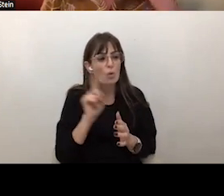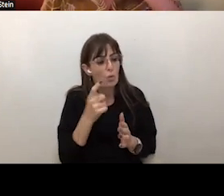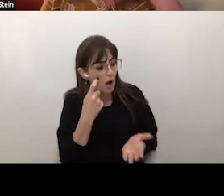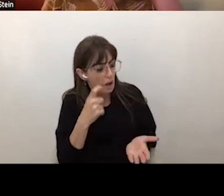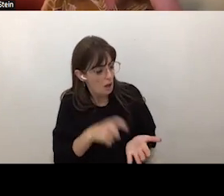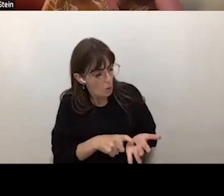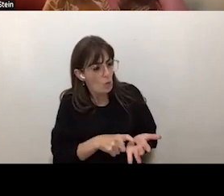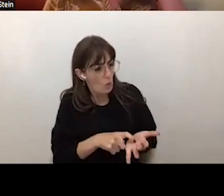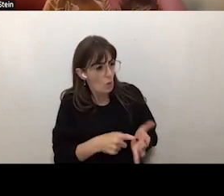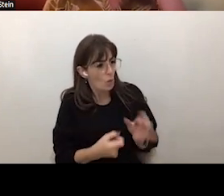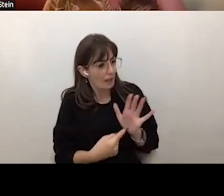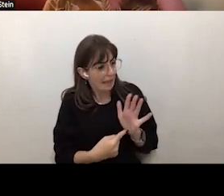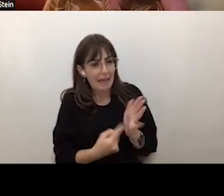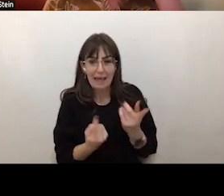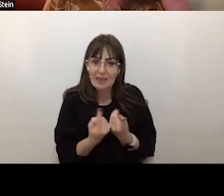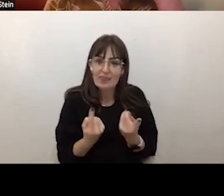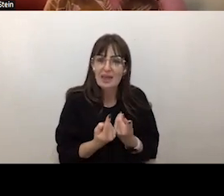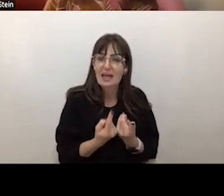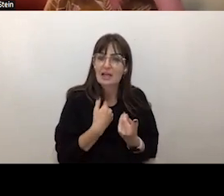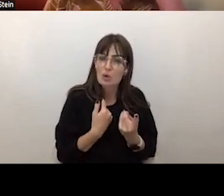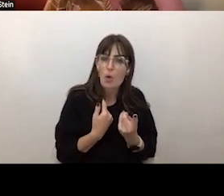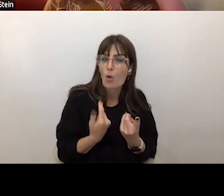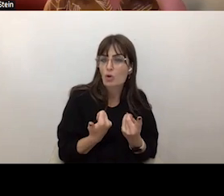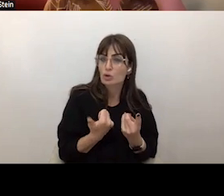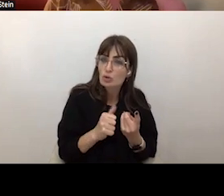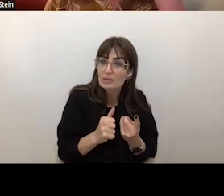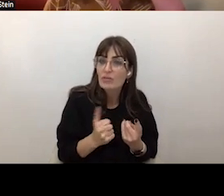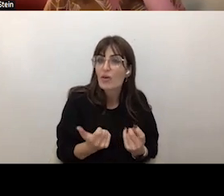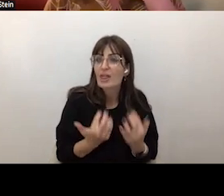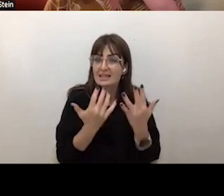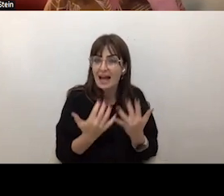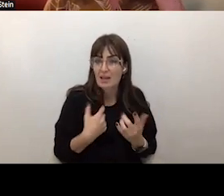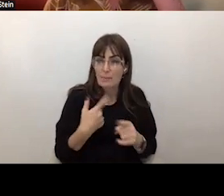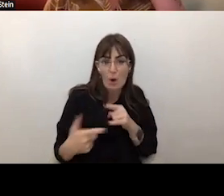are the key things, the key elements of data that are going to be most important to you and